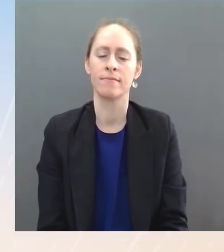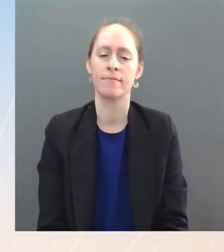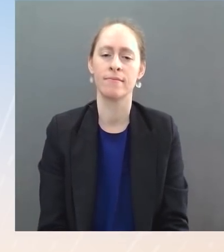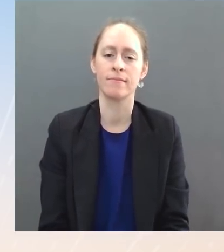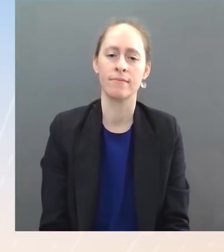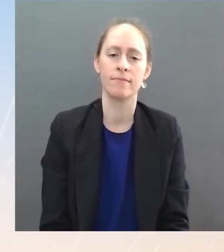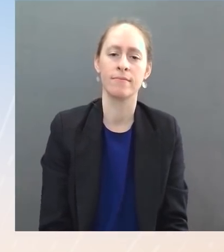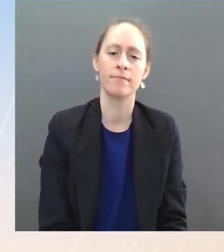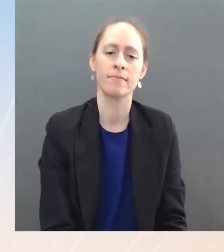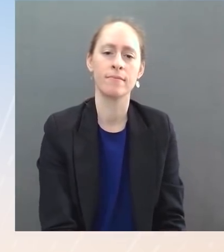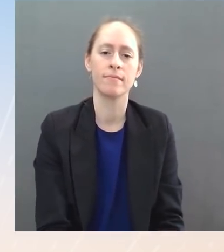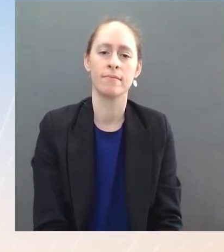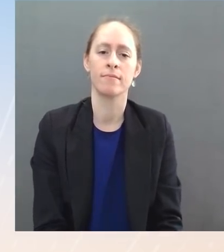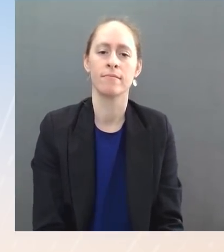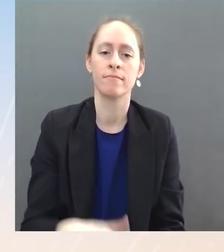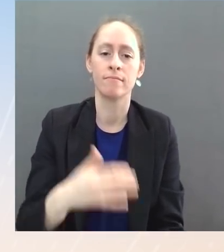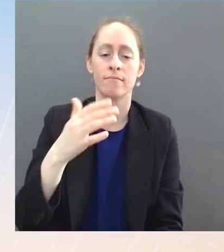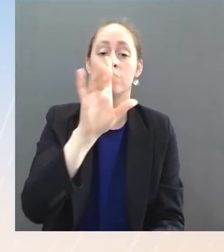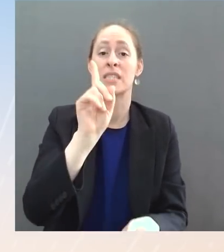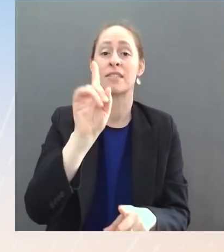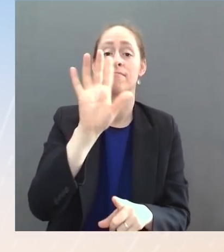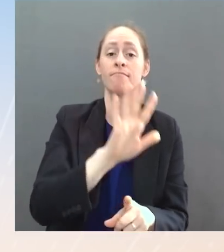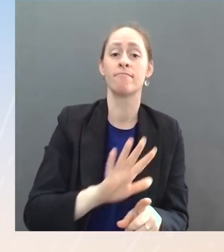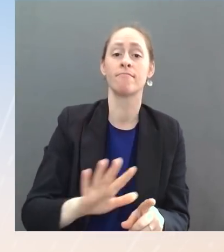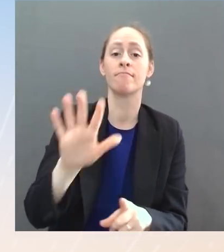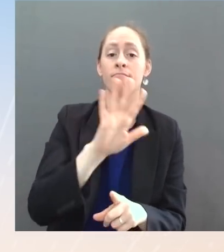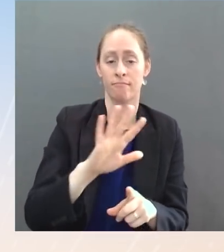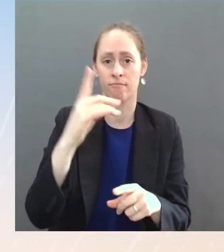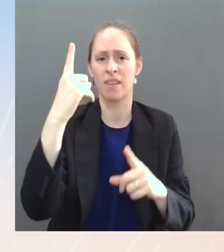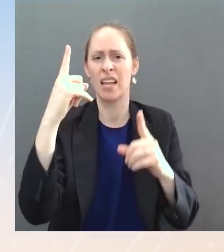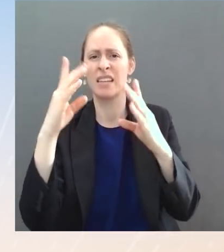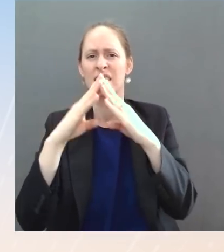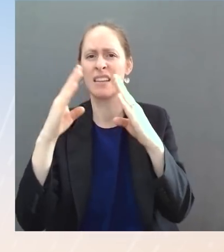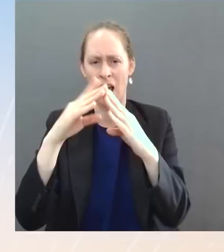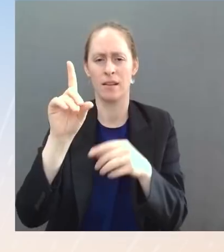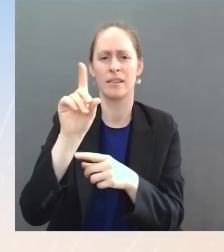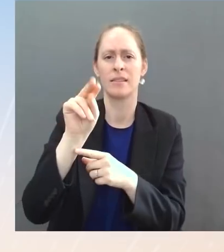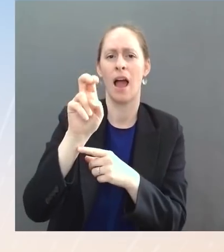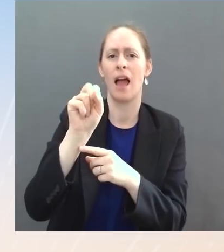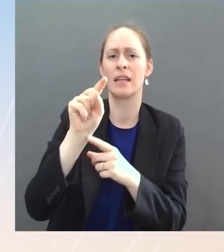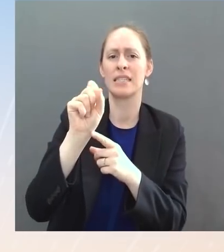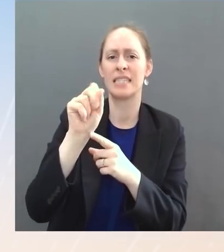which encompasses significantly more territory than Russian proxies already controlled